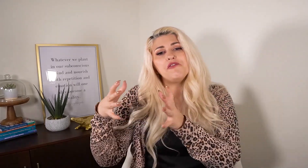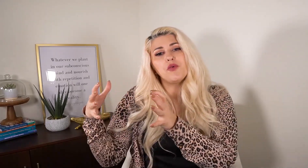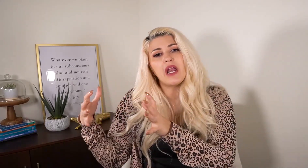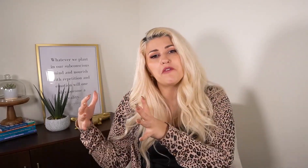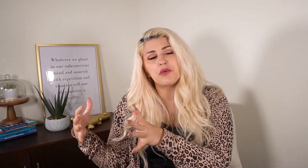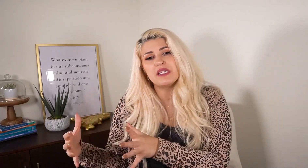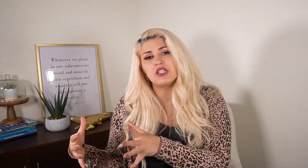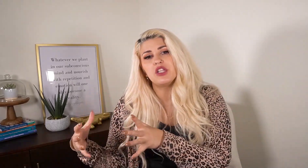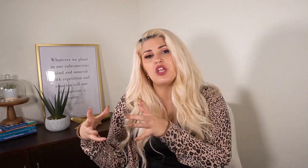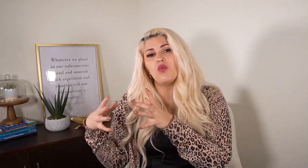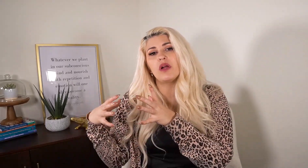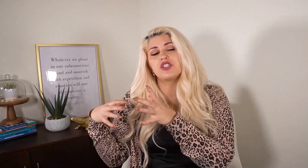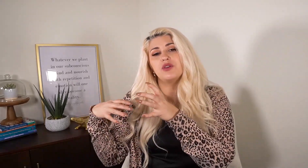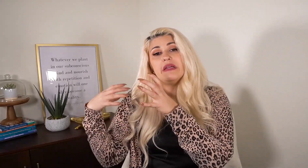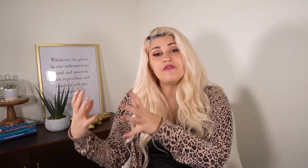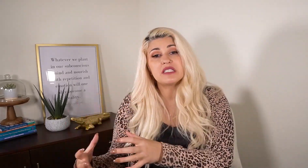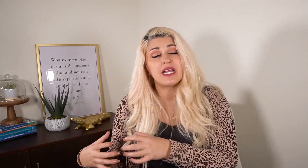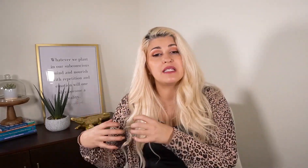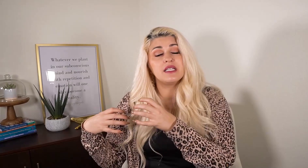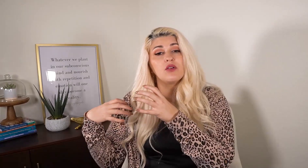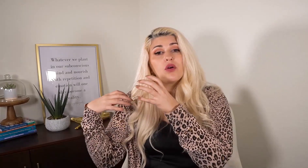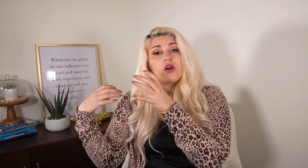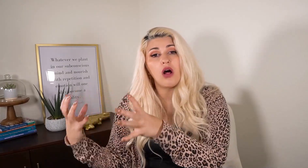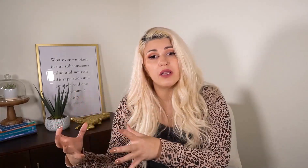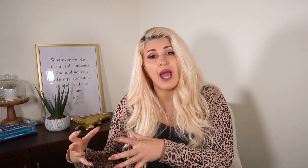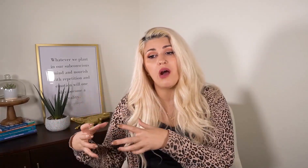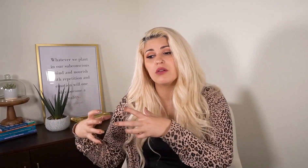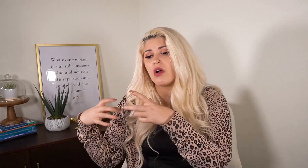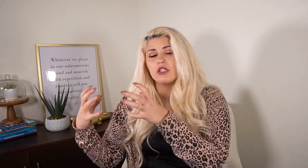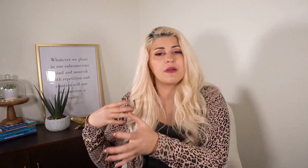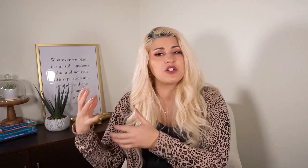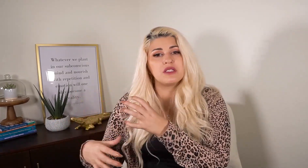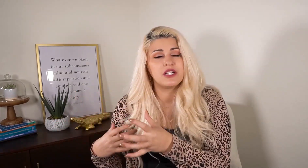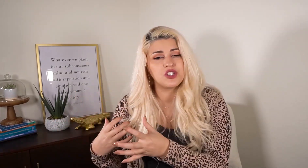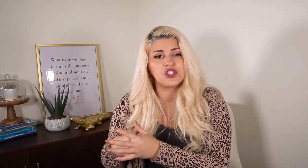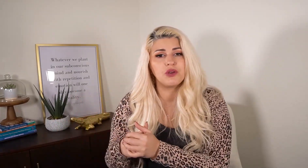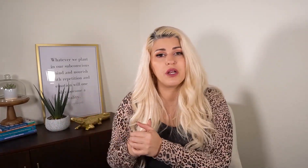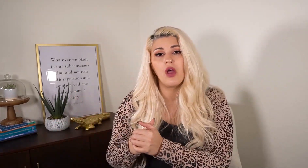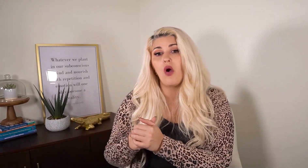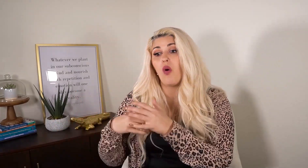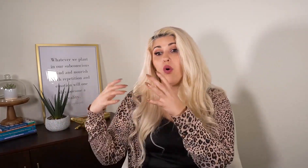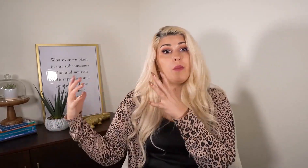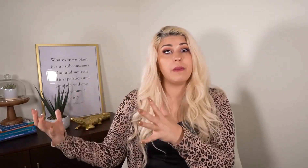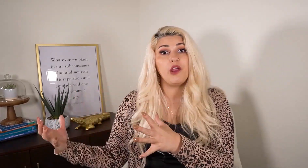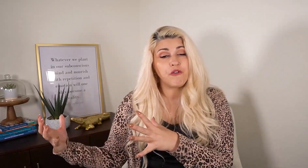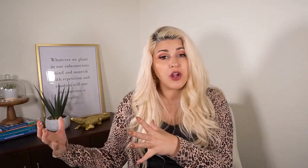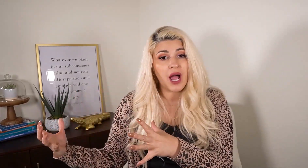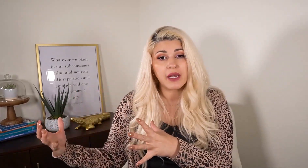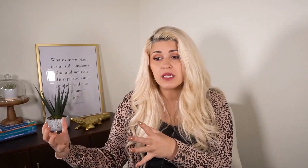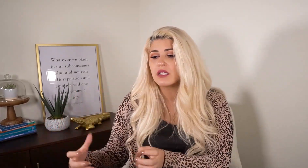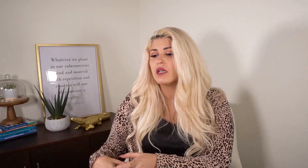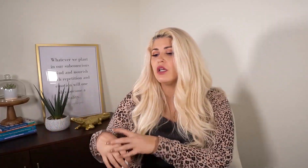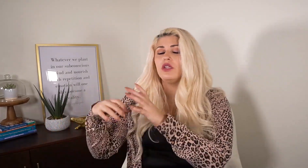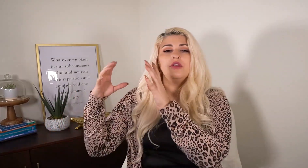If for whatever reason that you want to emphasize it or call it out, call special attention to it, or maybe you forgot it,